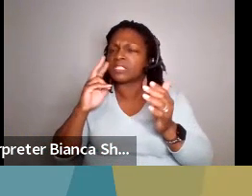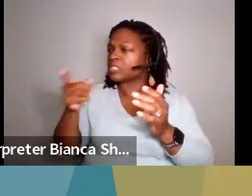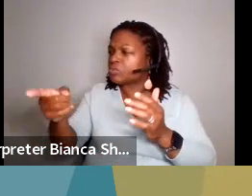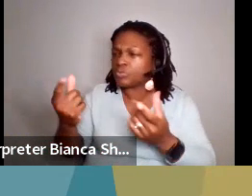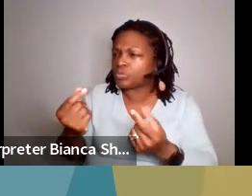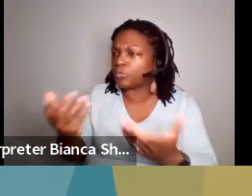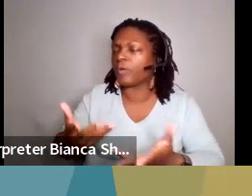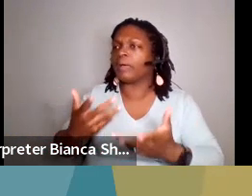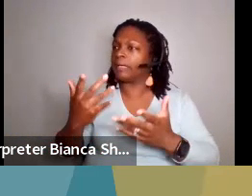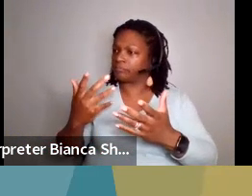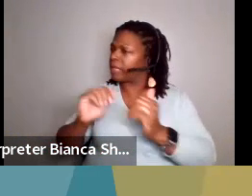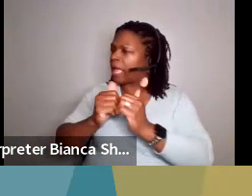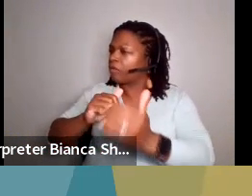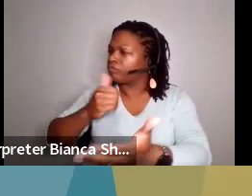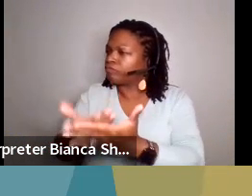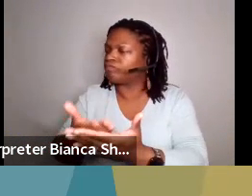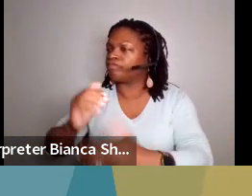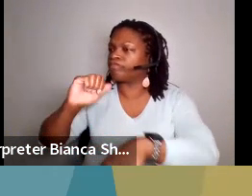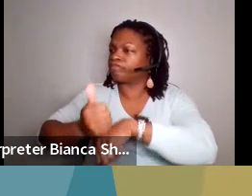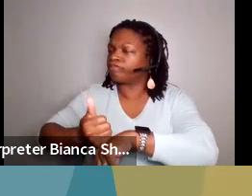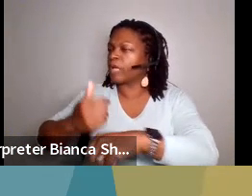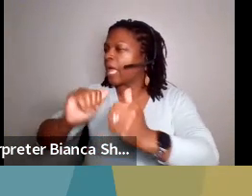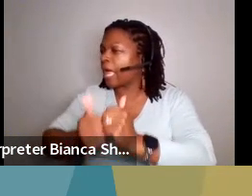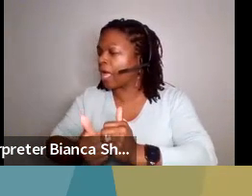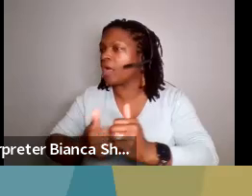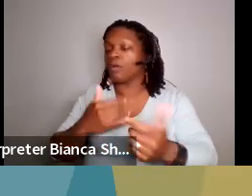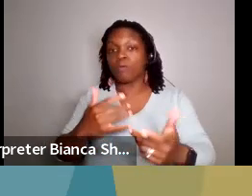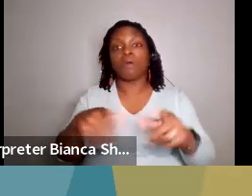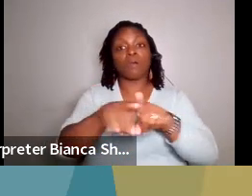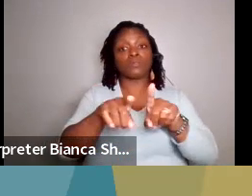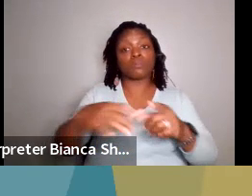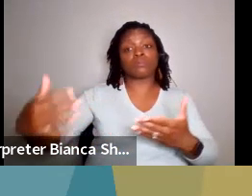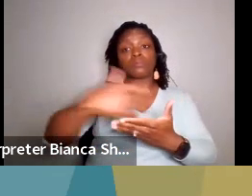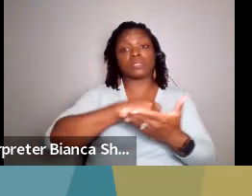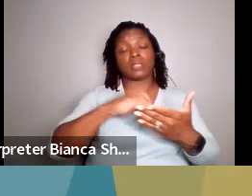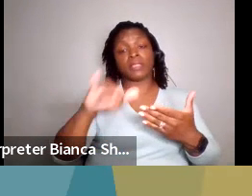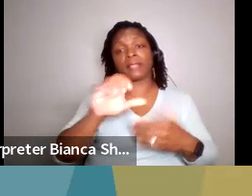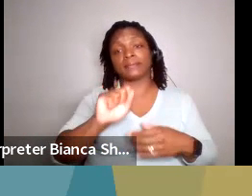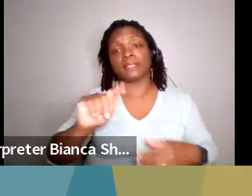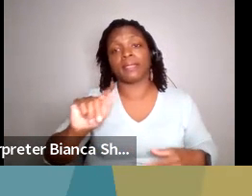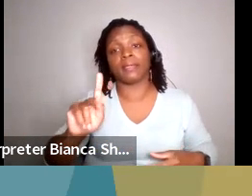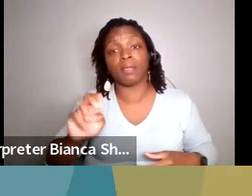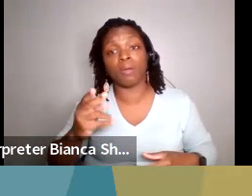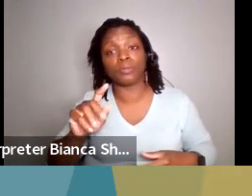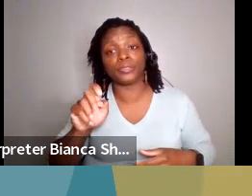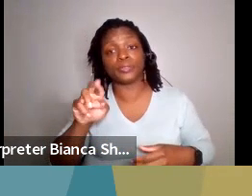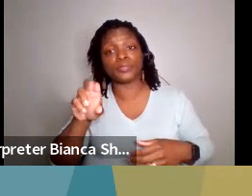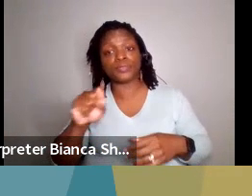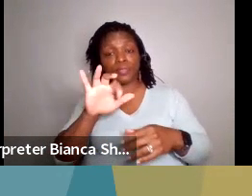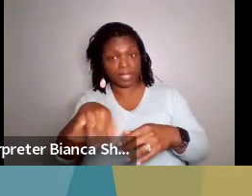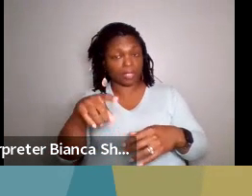Another key point is to gather just data from stakeholders. From or on the expectations for interpreter standards.